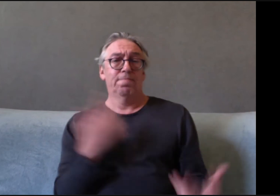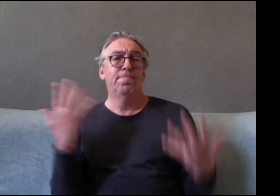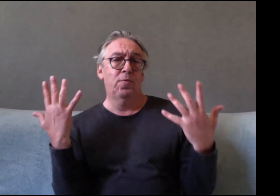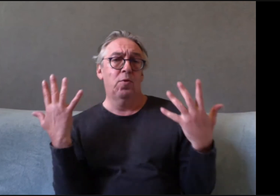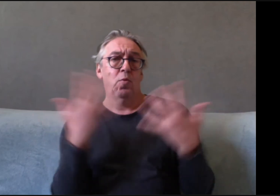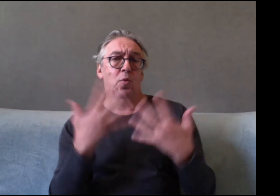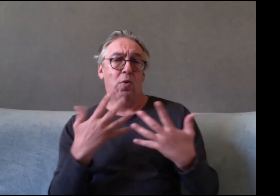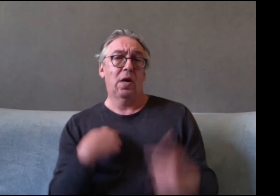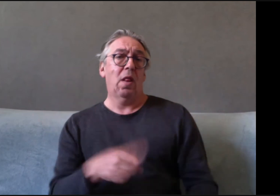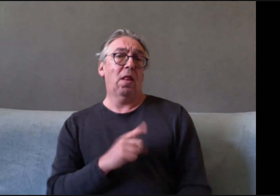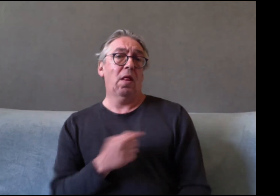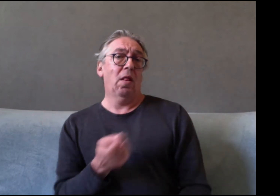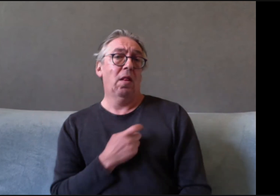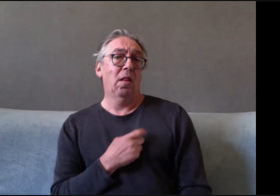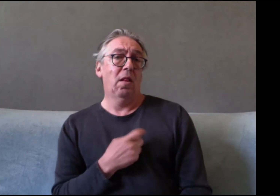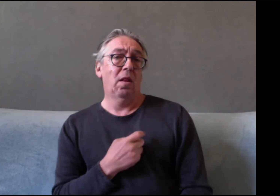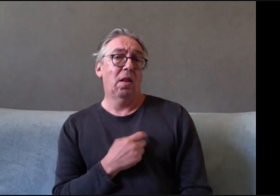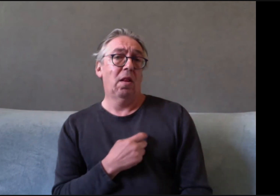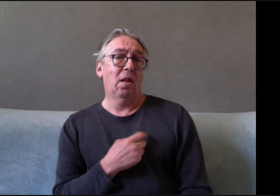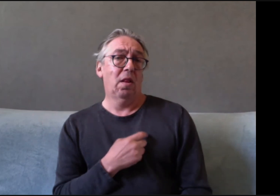Another one, is people who give informal care.